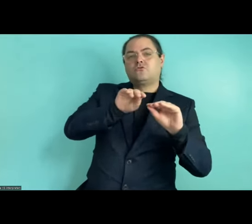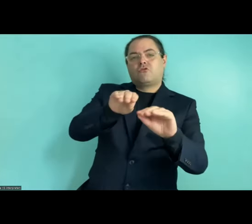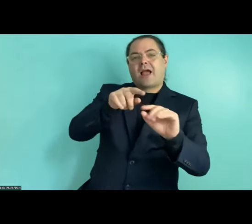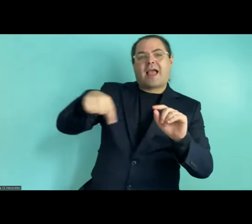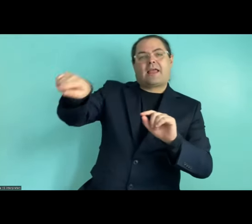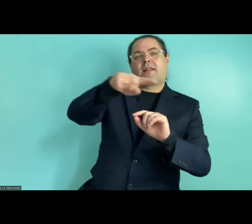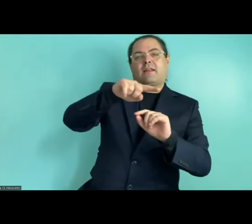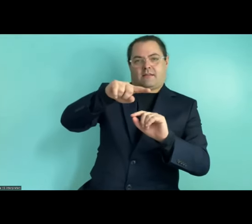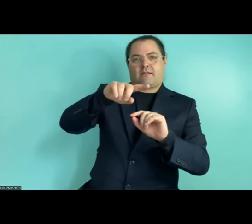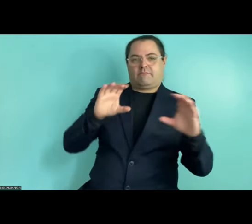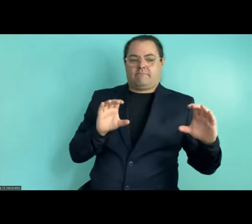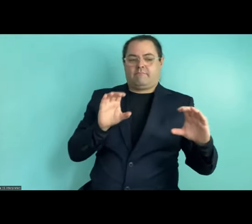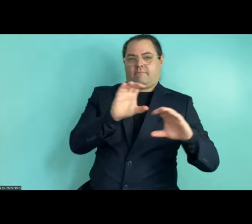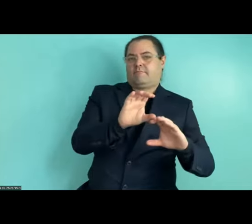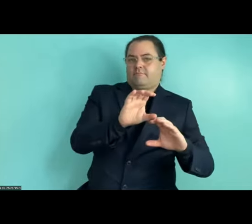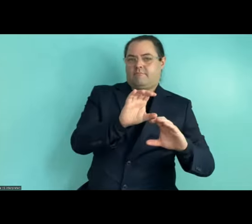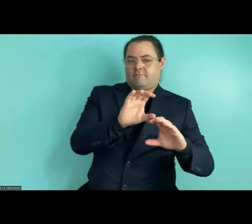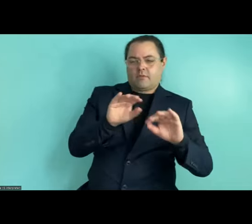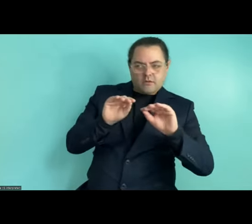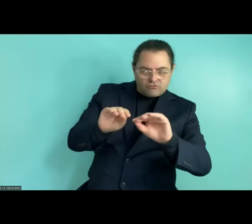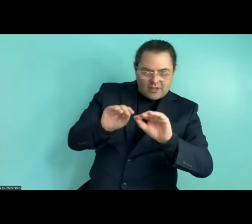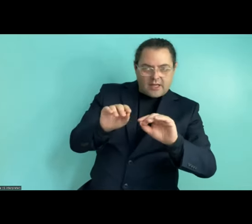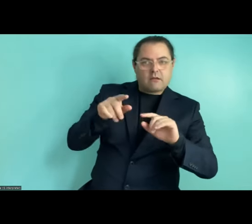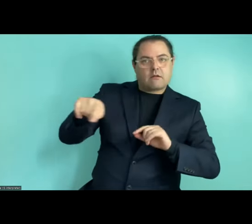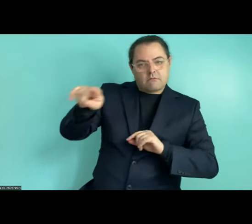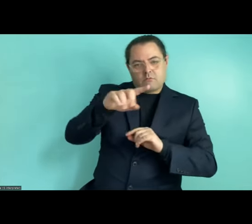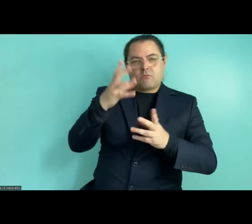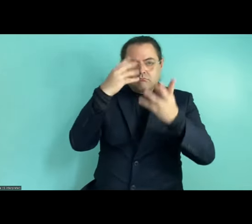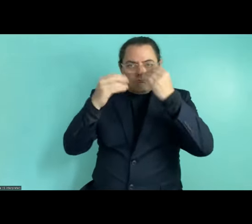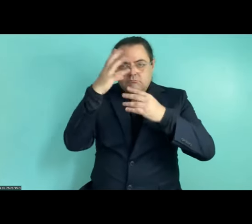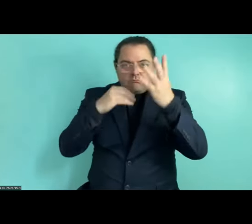going to be land ownership, there's going to be a transition into jobs.